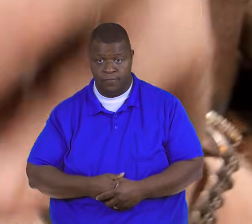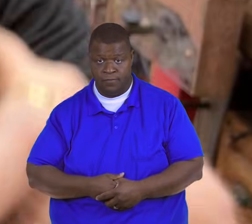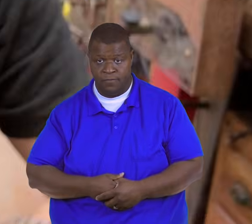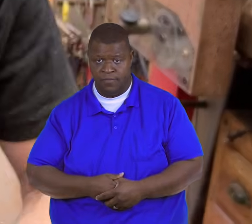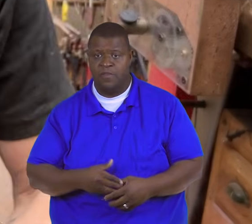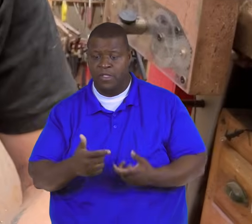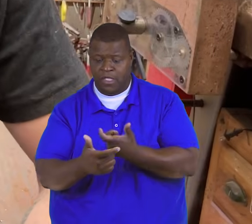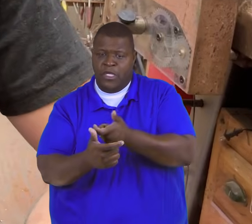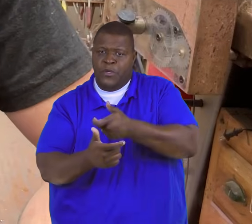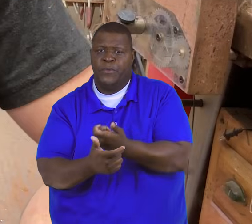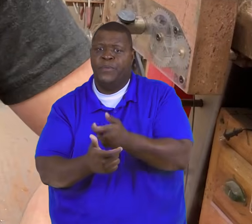And then as I work it,